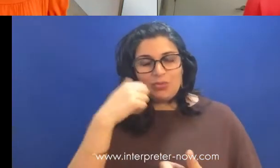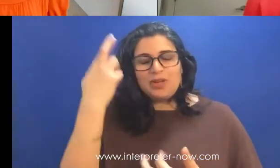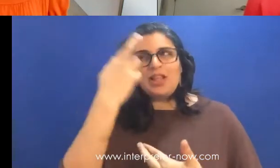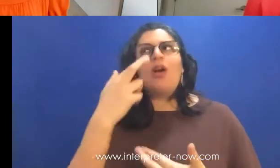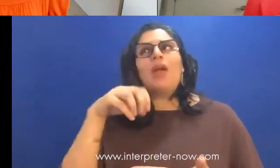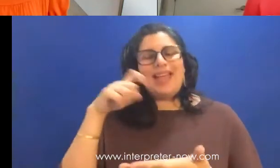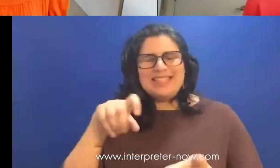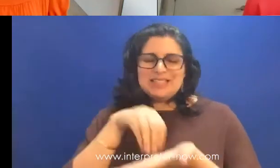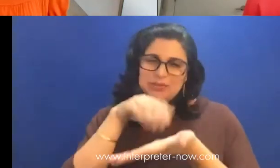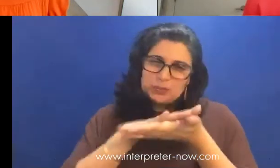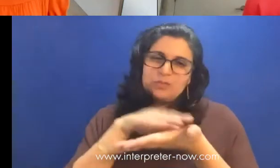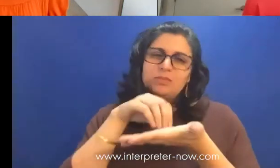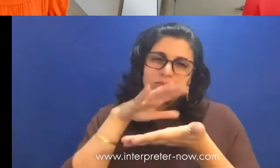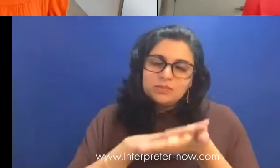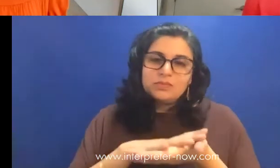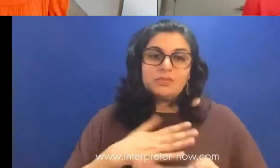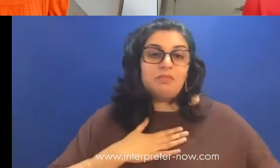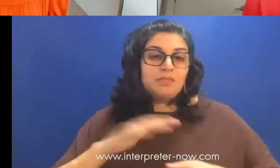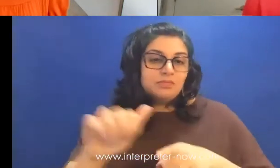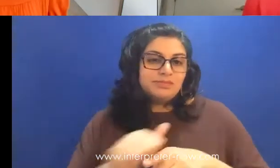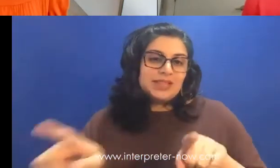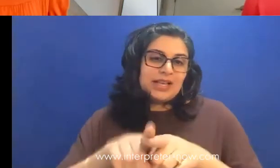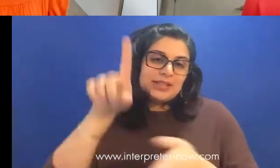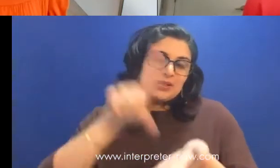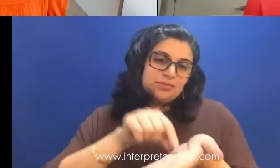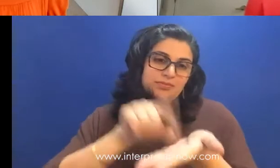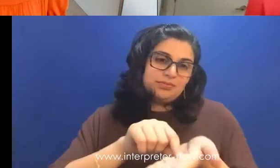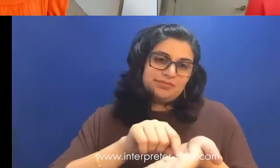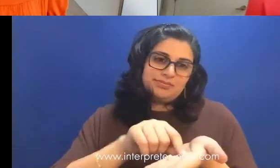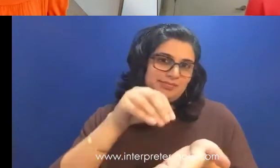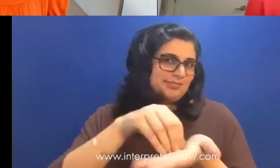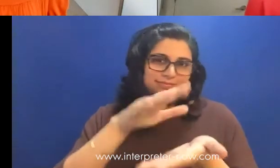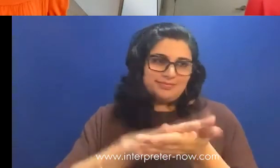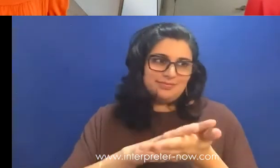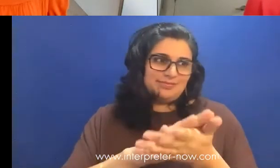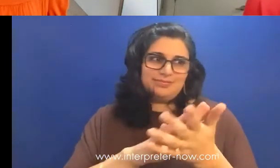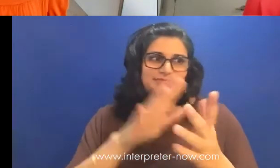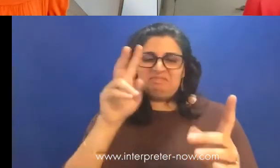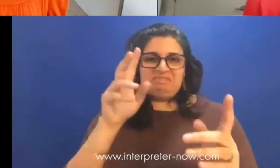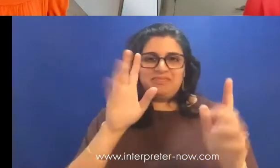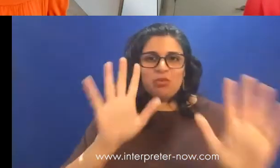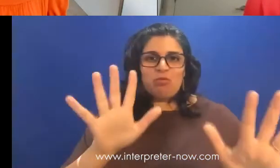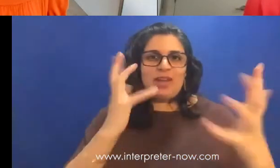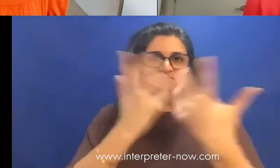And a lot of my sort of training as a journalist came in handy as I started thinking deeply